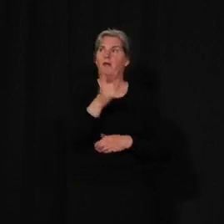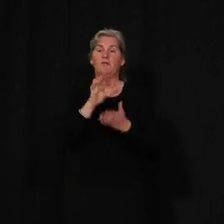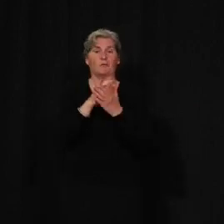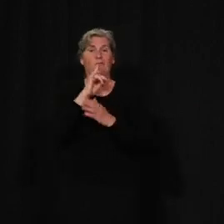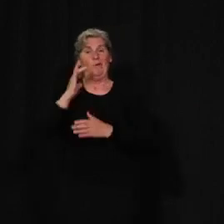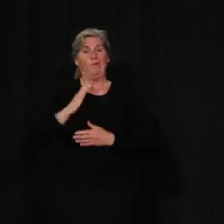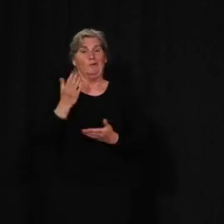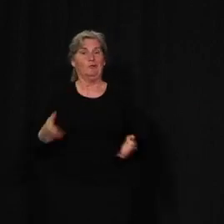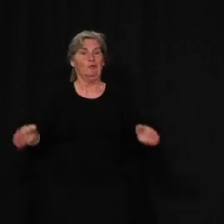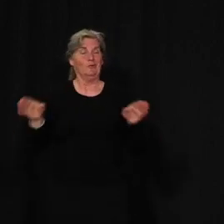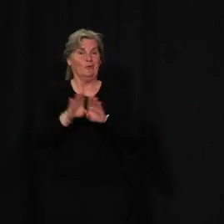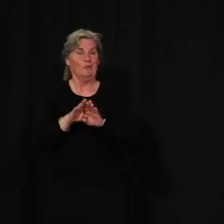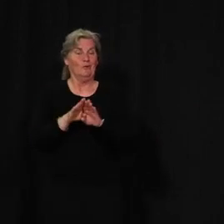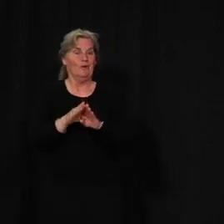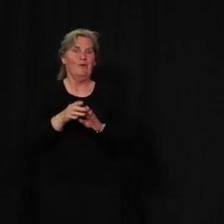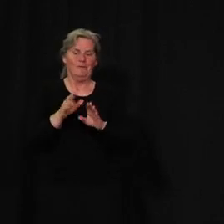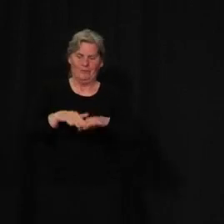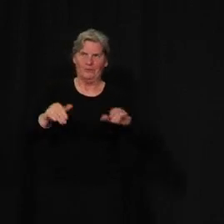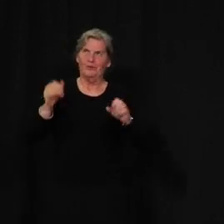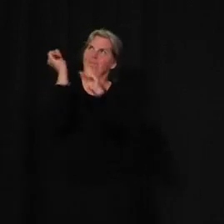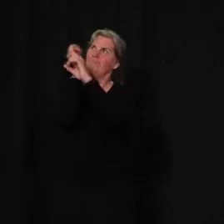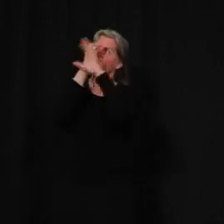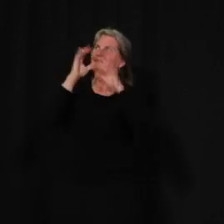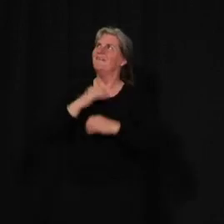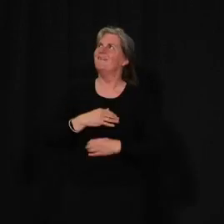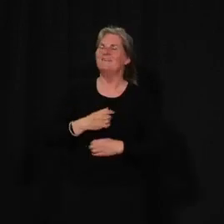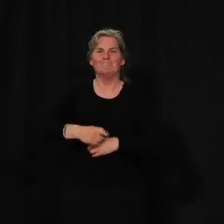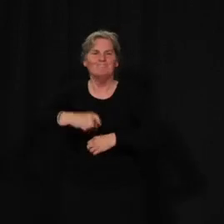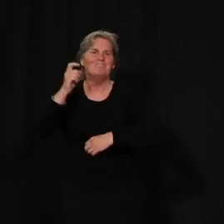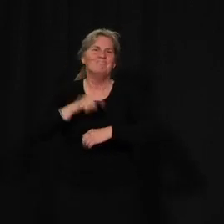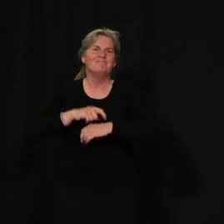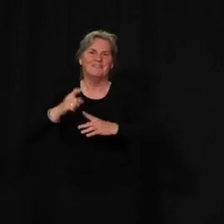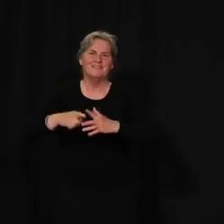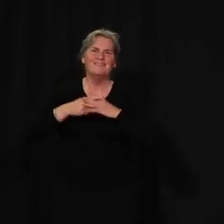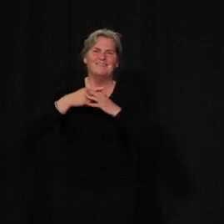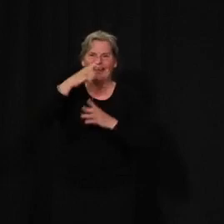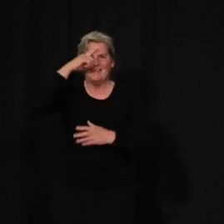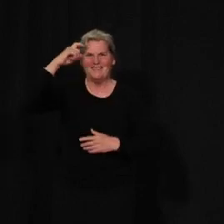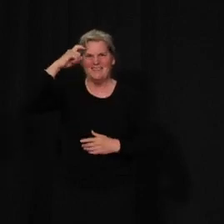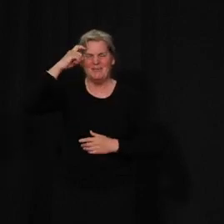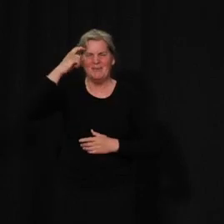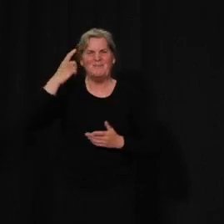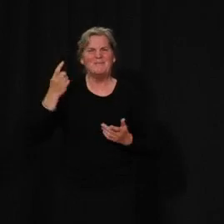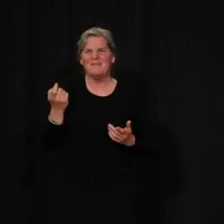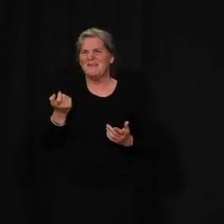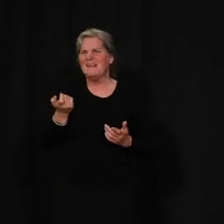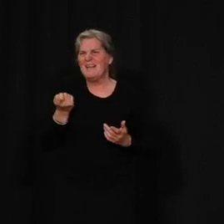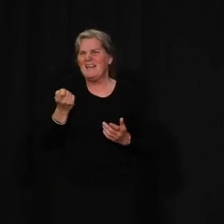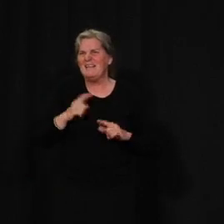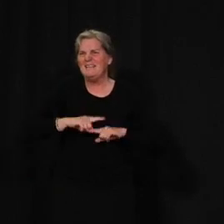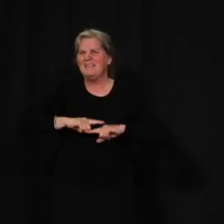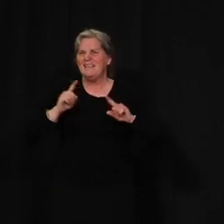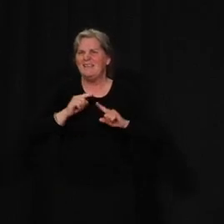the minds of our kids and youth, the beginning of summer. Only this year, there are no roy shouts of students leaving the